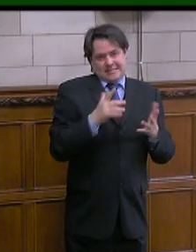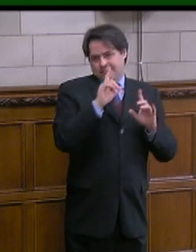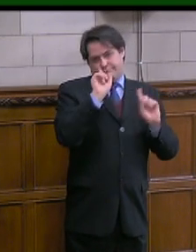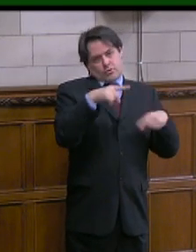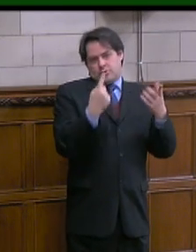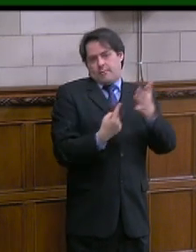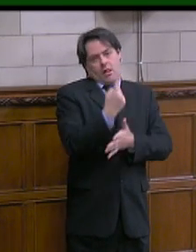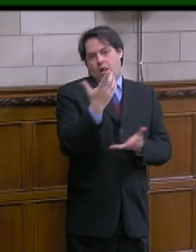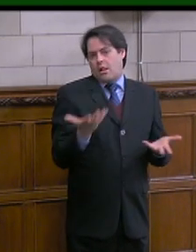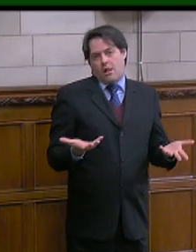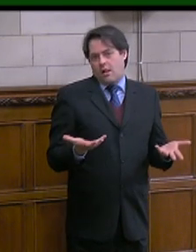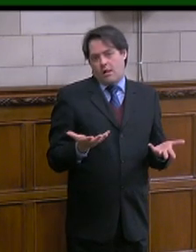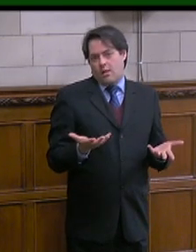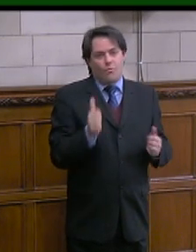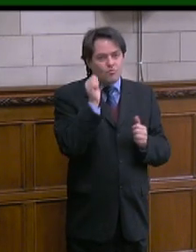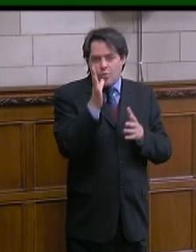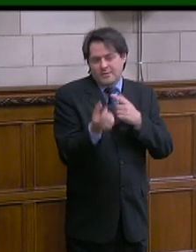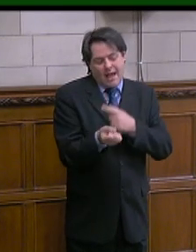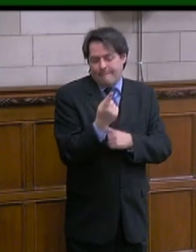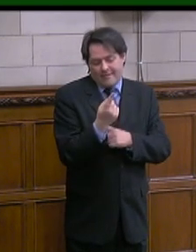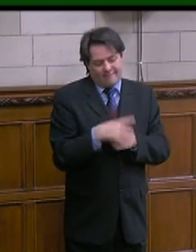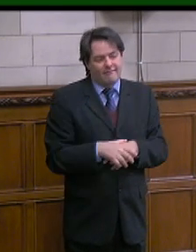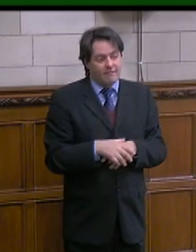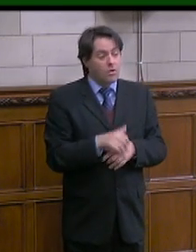We know from the National Deaf Children’s Society survey that young people are keen